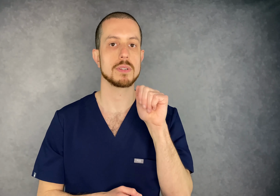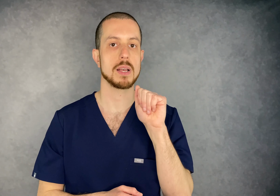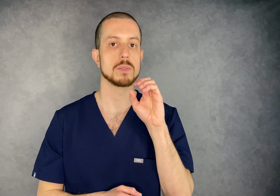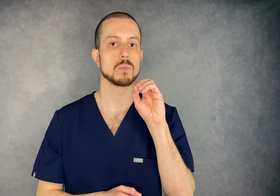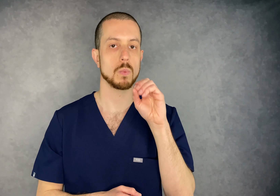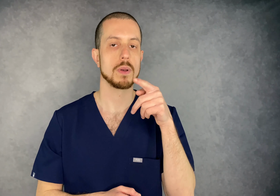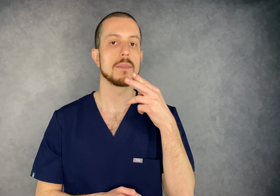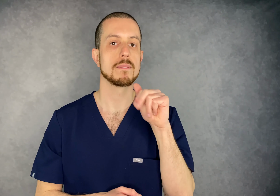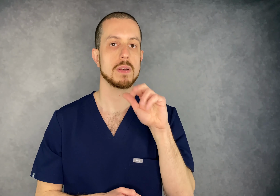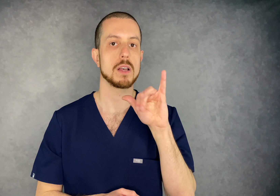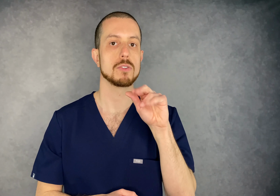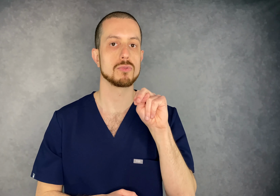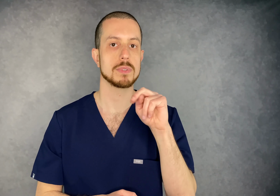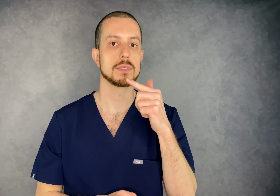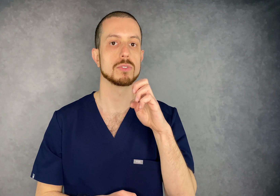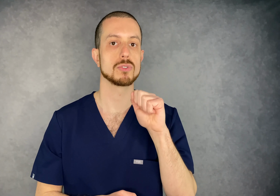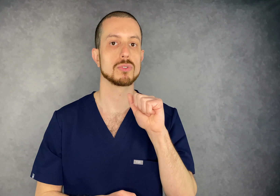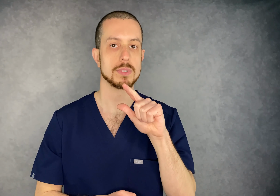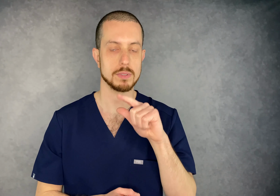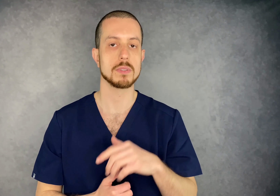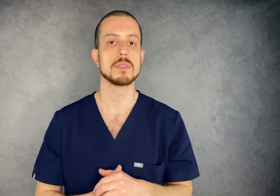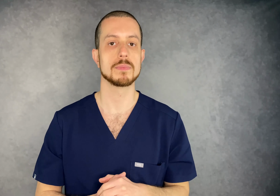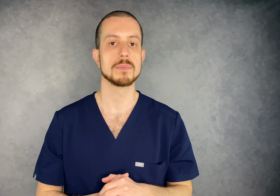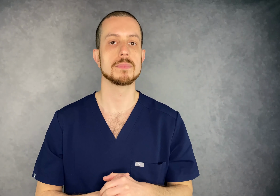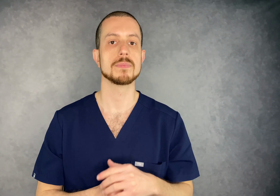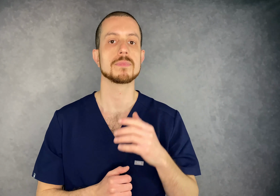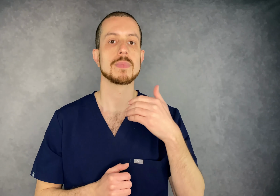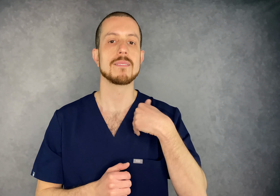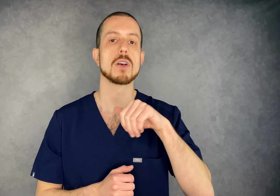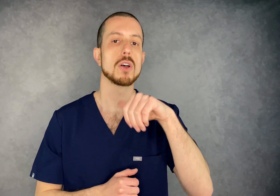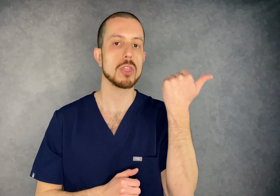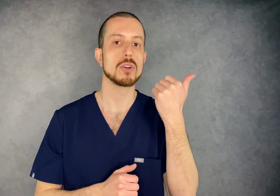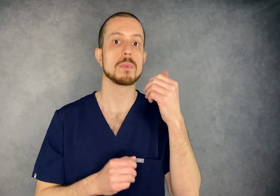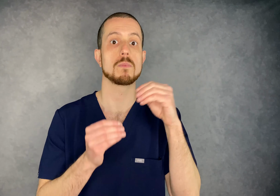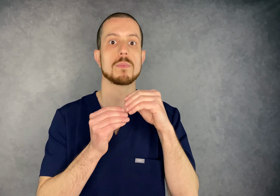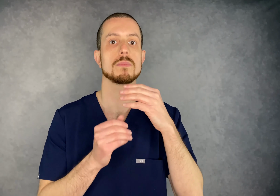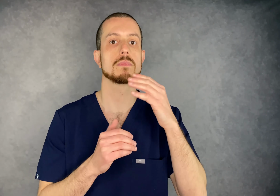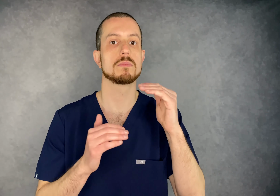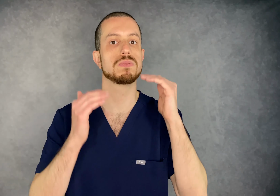Nasopharyngeal swabs are superior. There is another technique that is